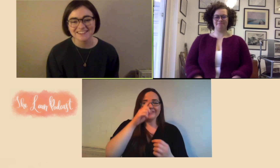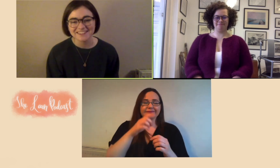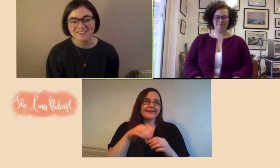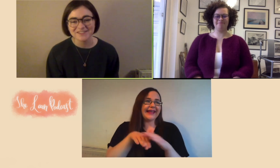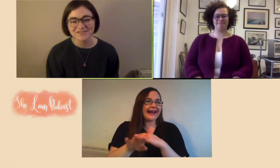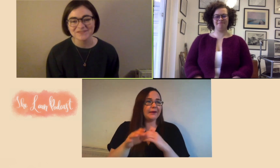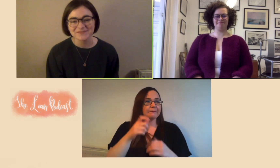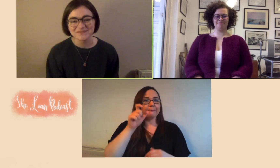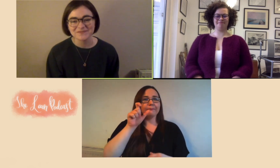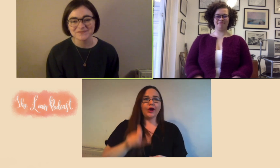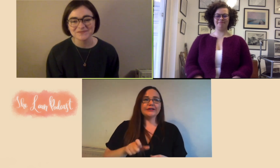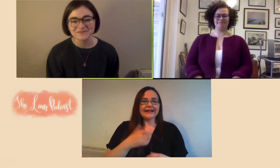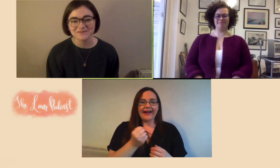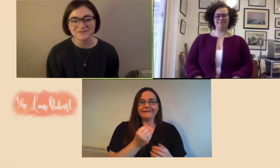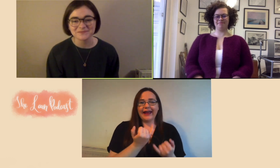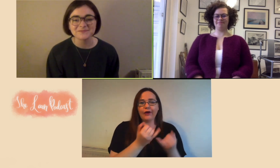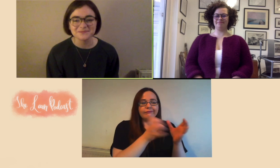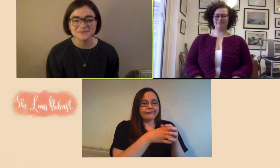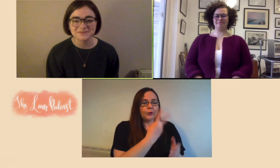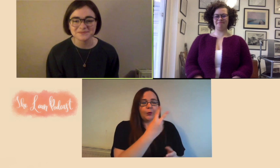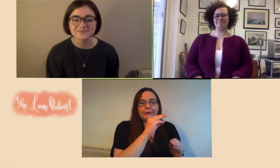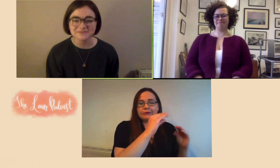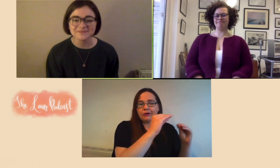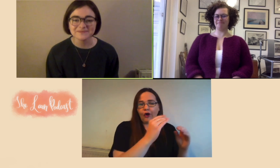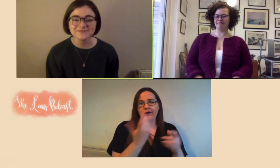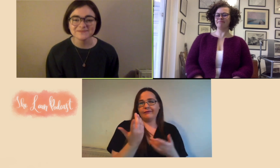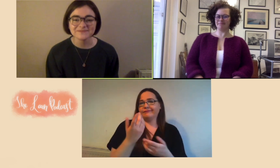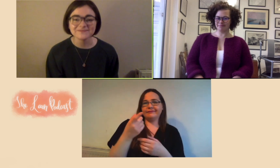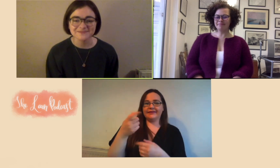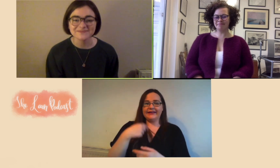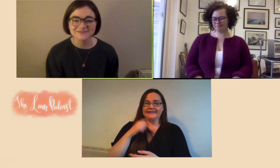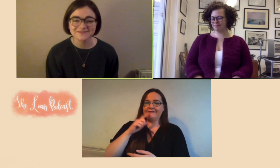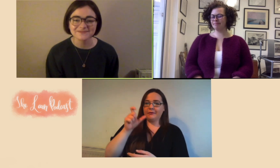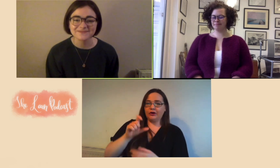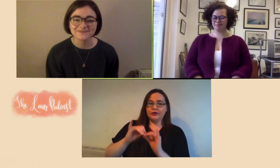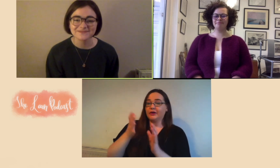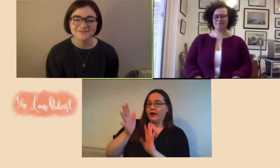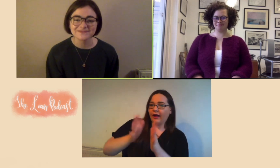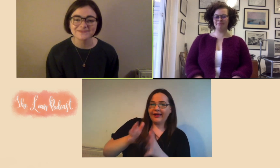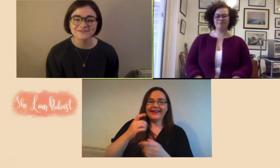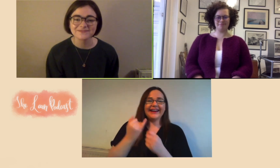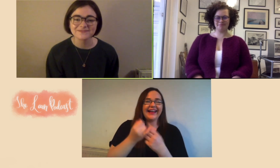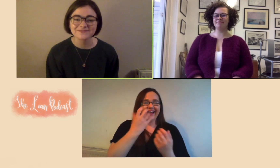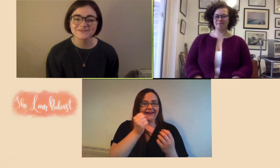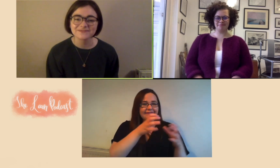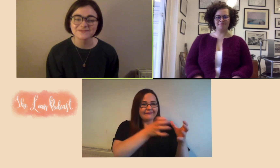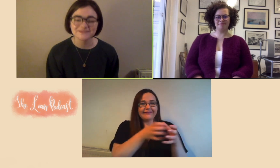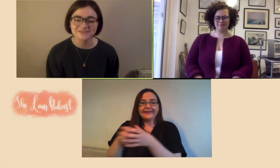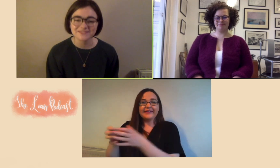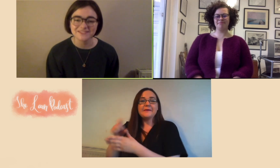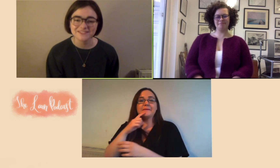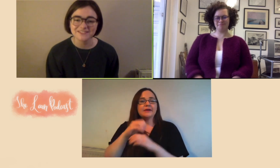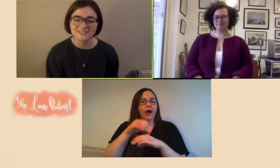are so visible online, I suppose that element of human interaction of that kind of quick chat through the coffee break chat,